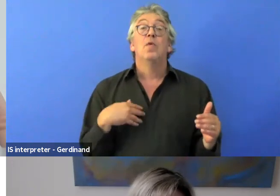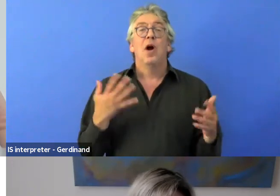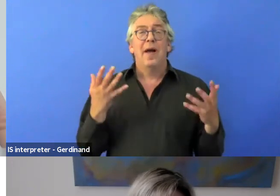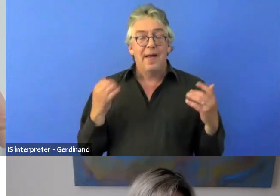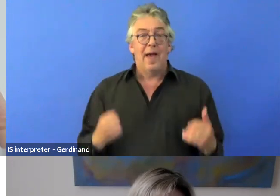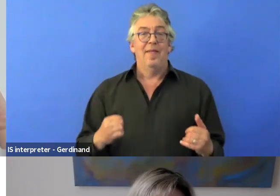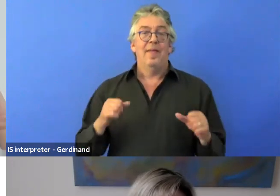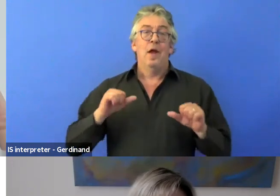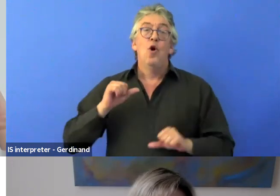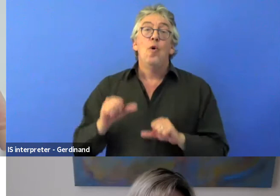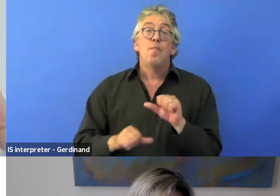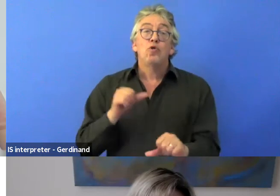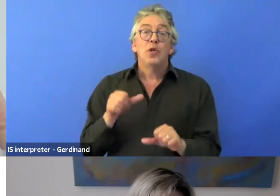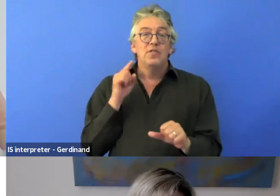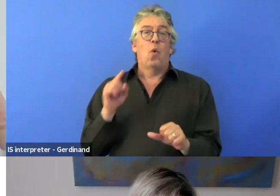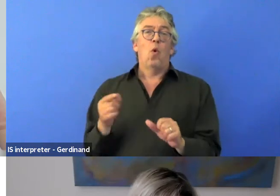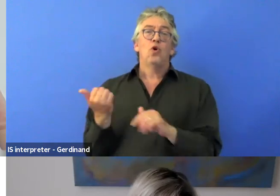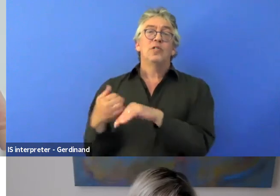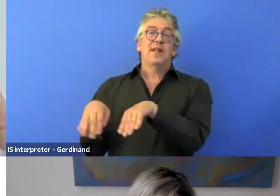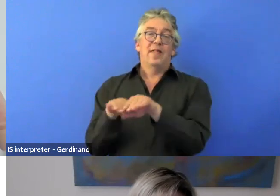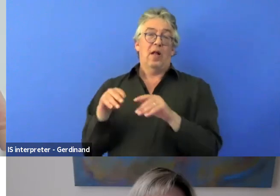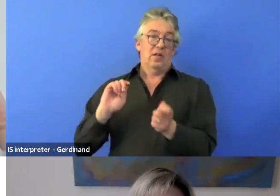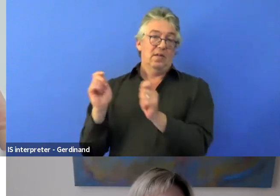The member state can do something called formal objection